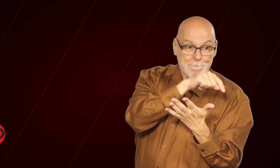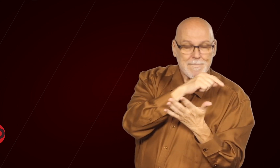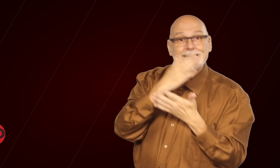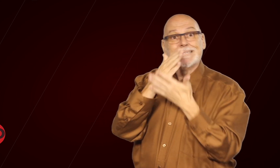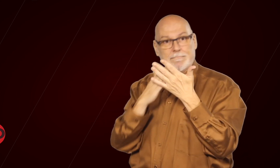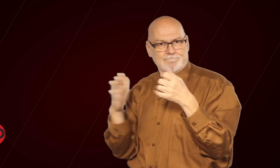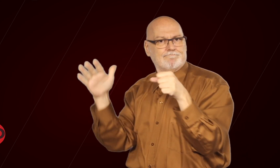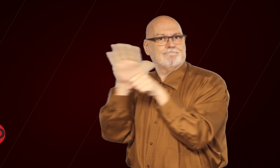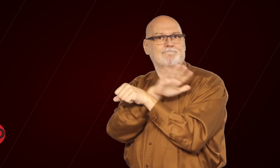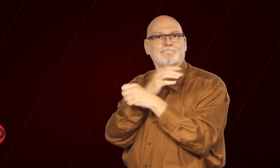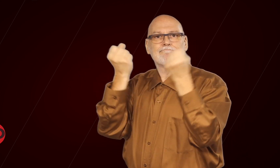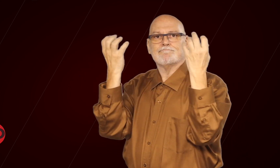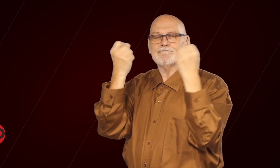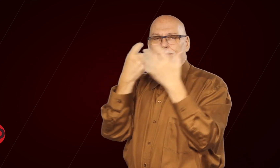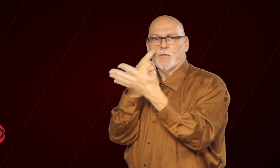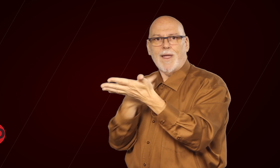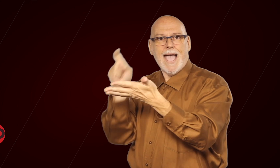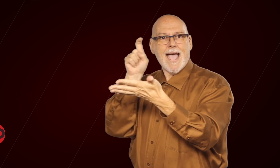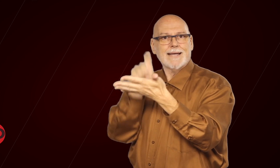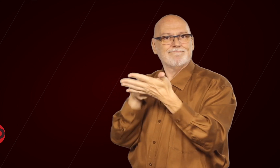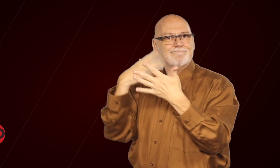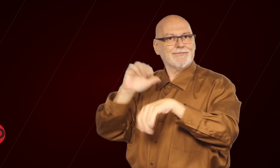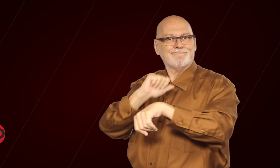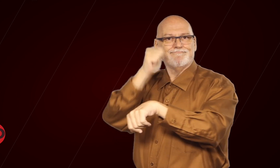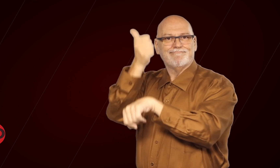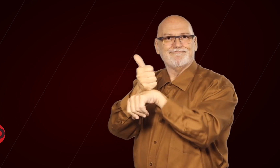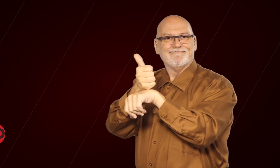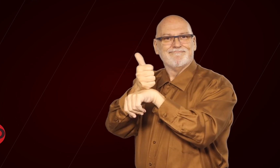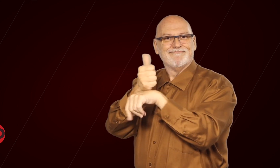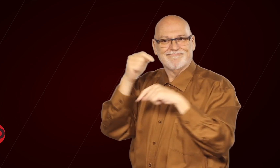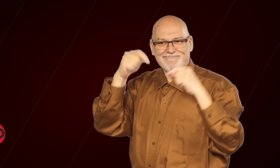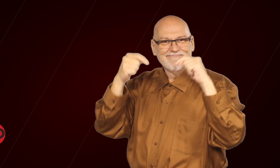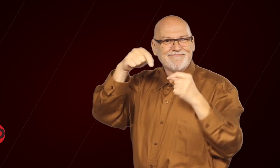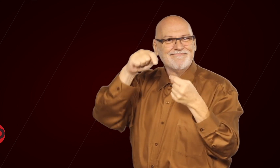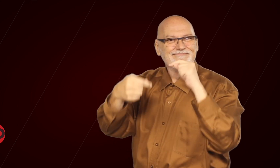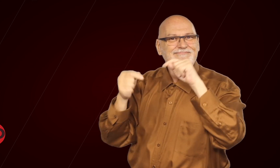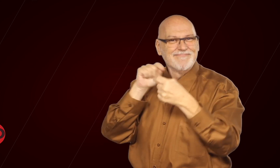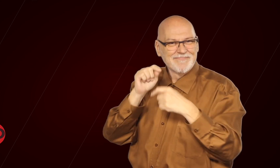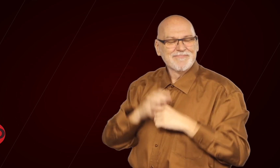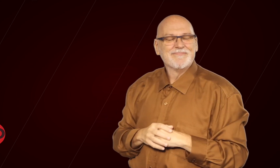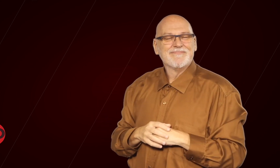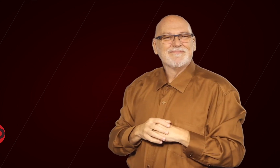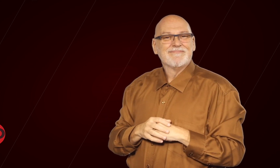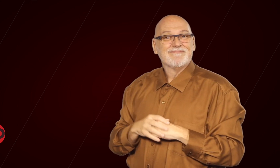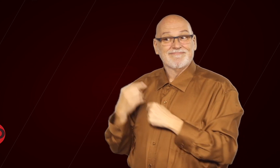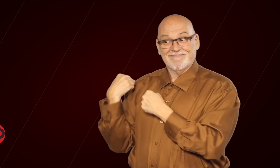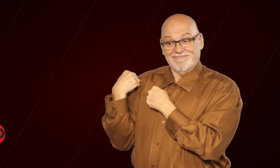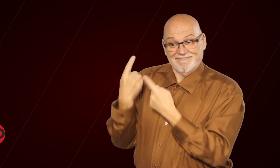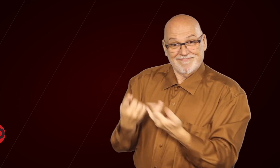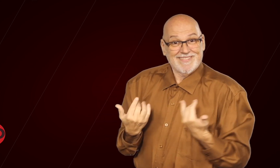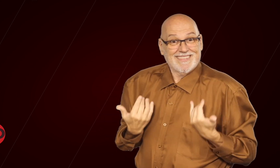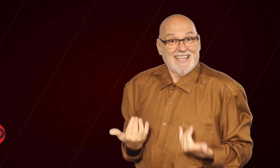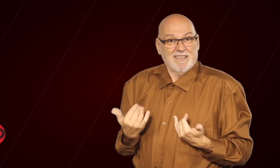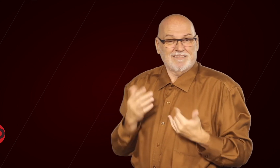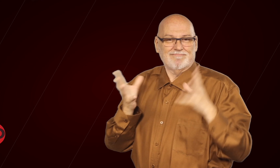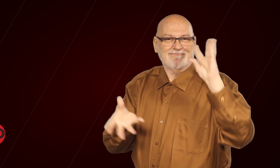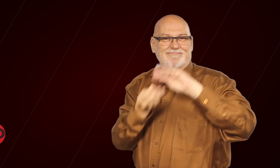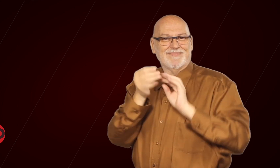full sign language recognition. To date a total of 77 countries